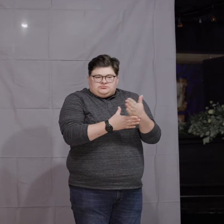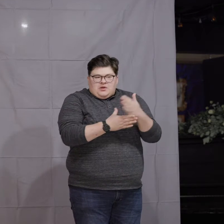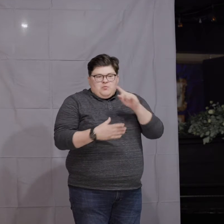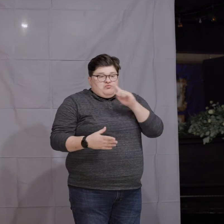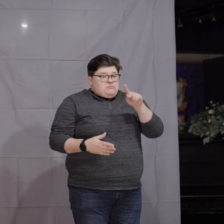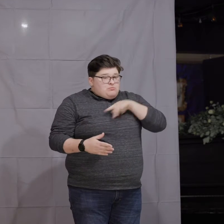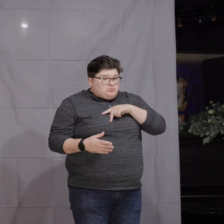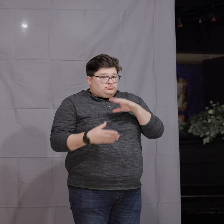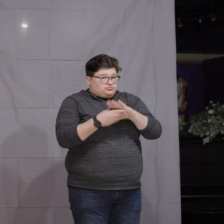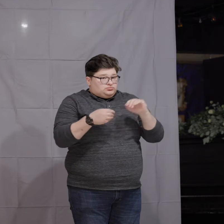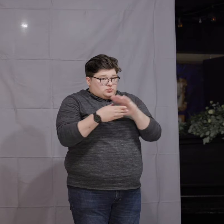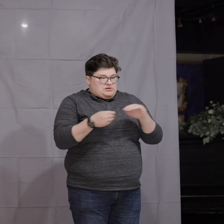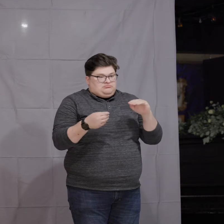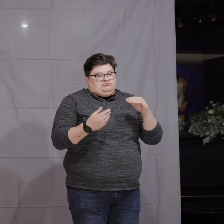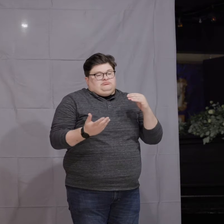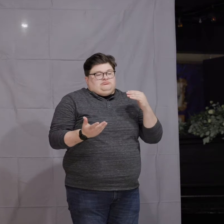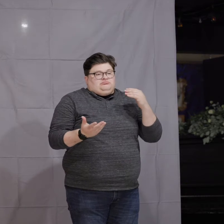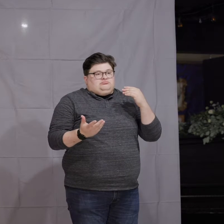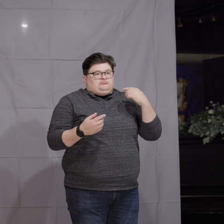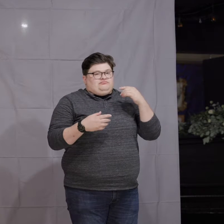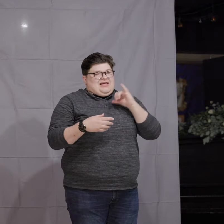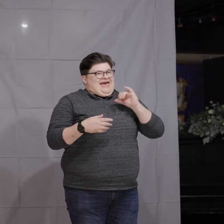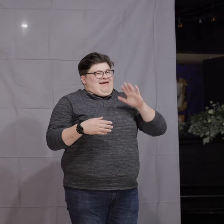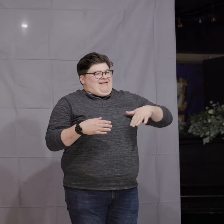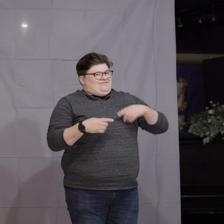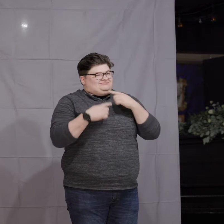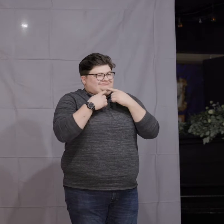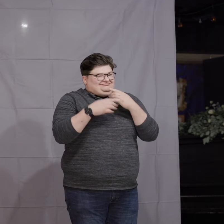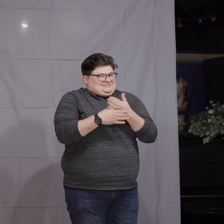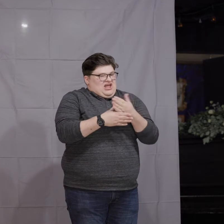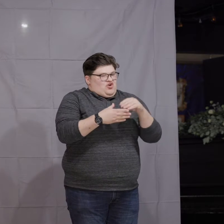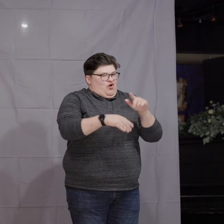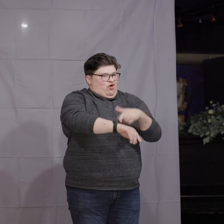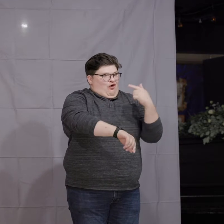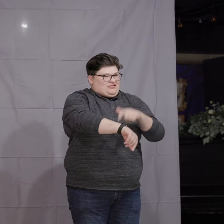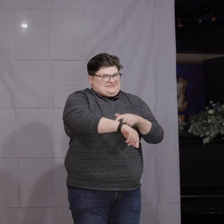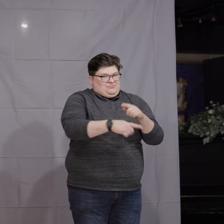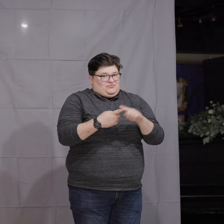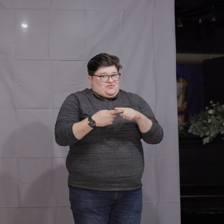I'd like to share with you a very personal story, and I haven't shared this story with anyone